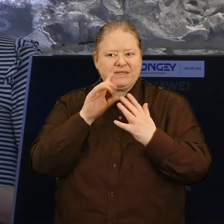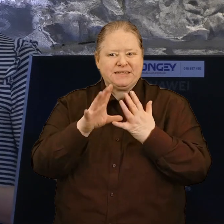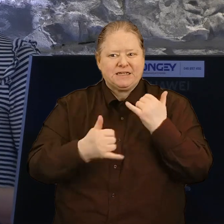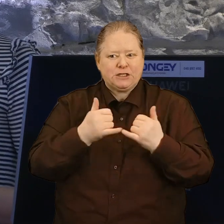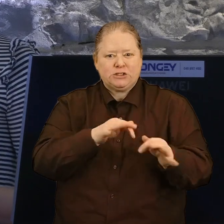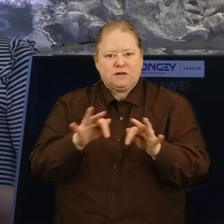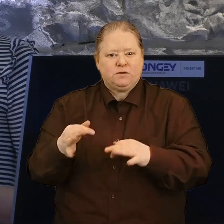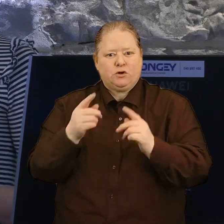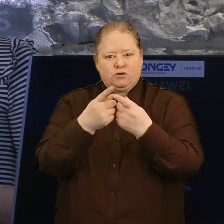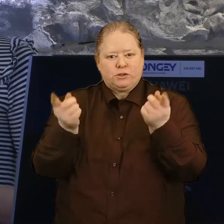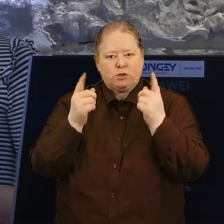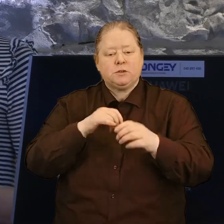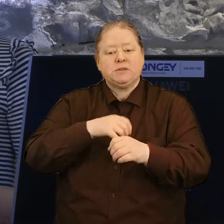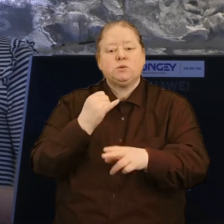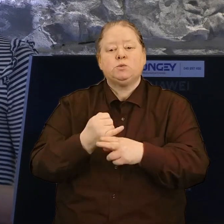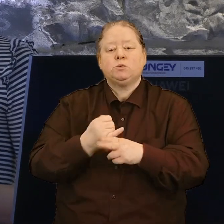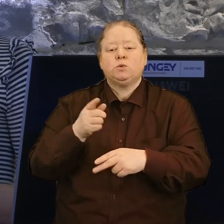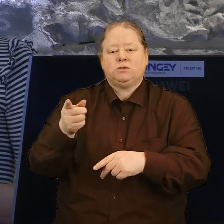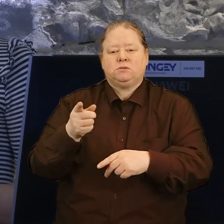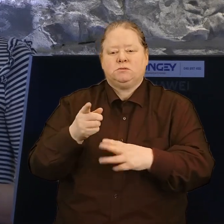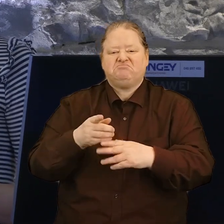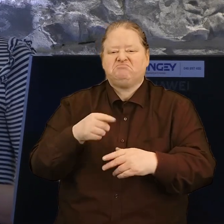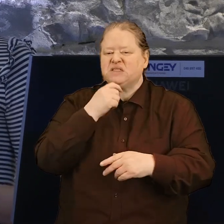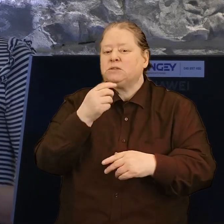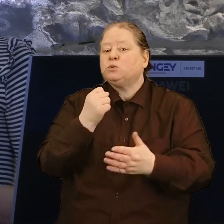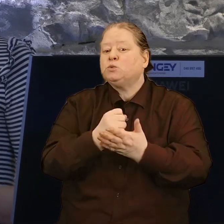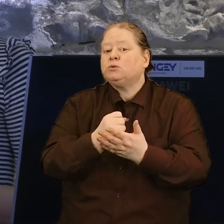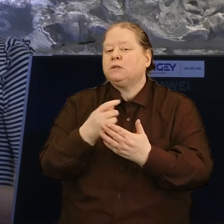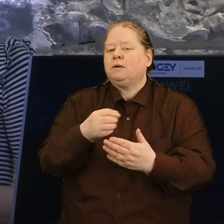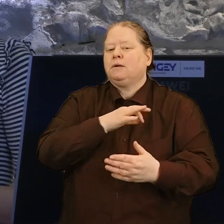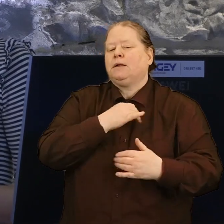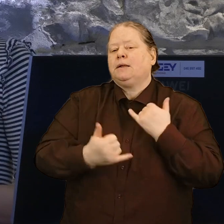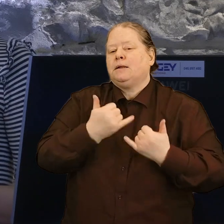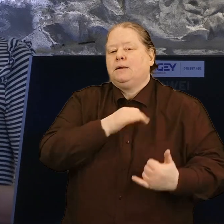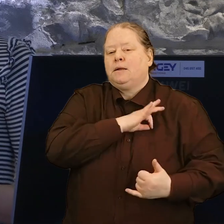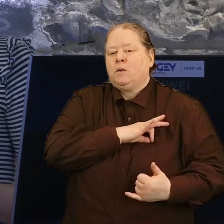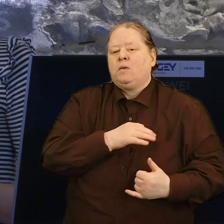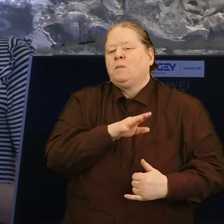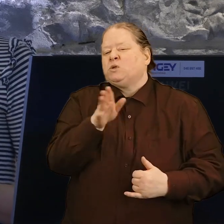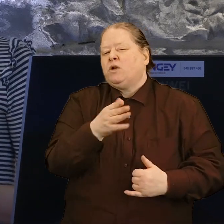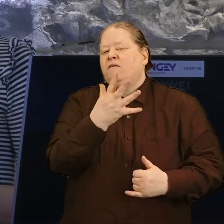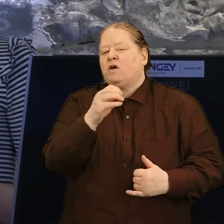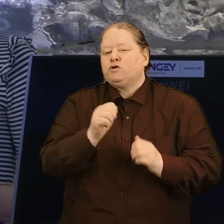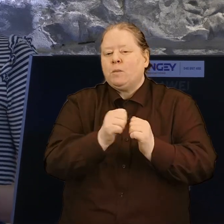Medical schools estimated that students could aim to reach an annual income of between £500 and £1000 a year with "the